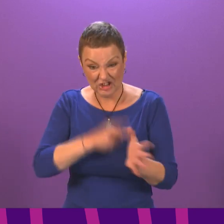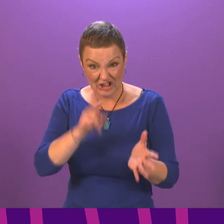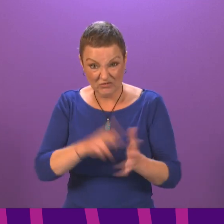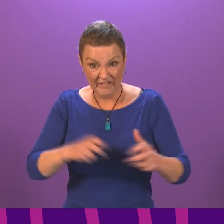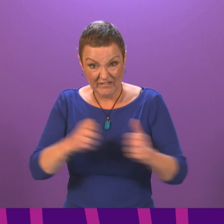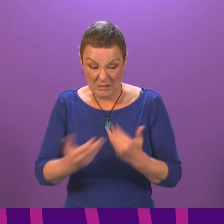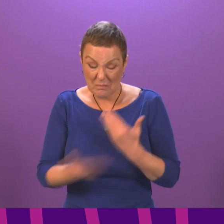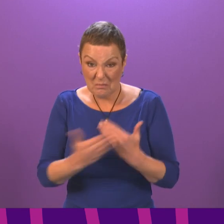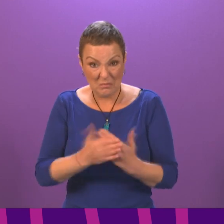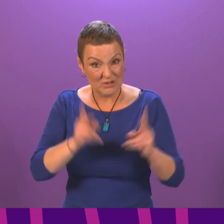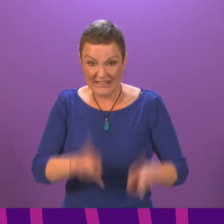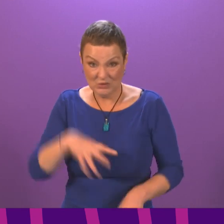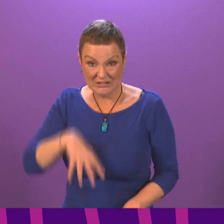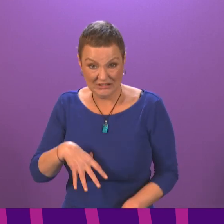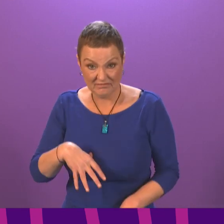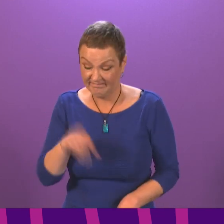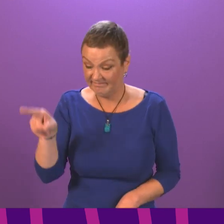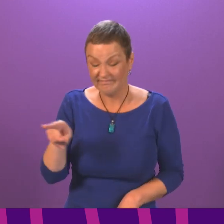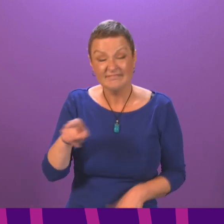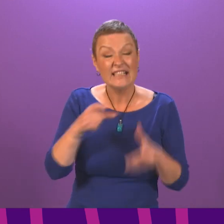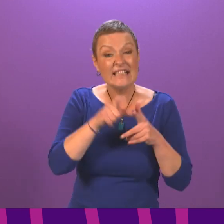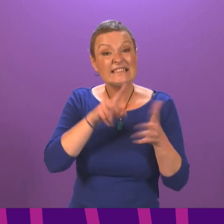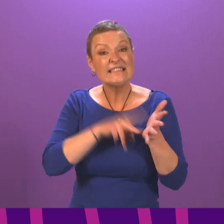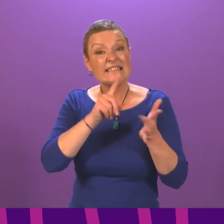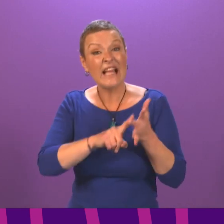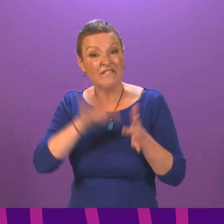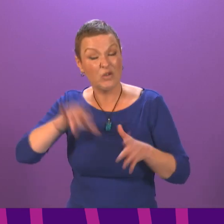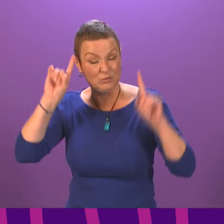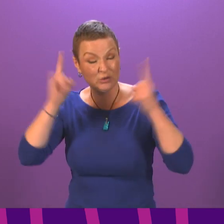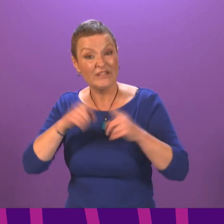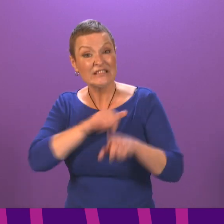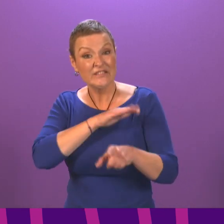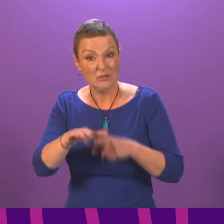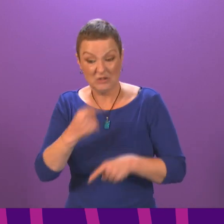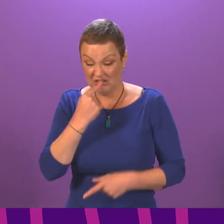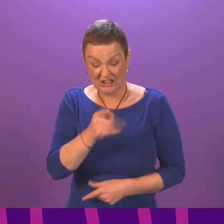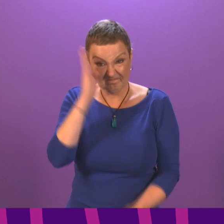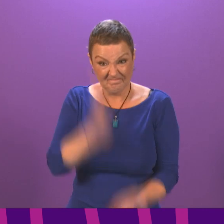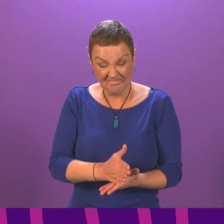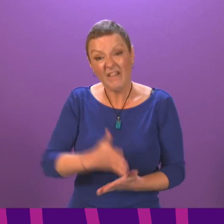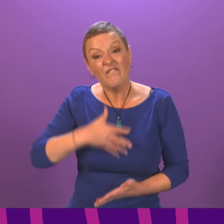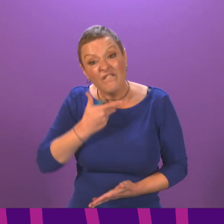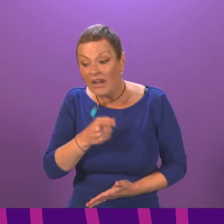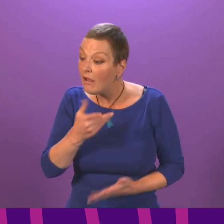“we are going to pay for Christmas holidays with probably a January national lockdown.”